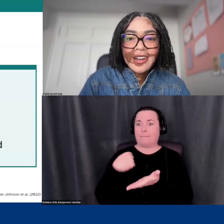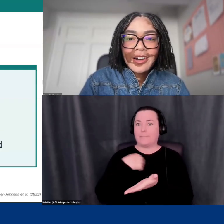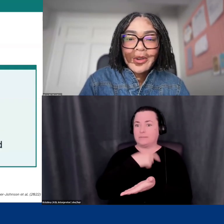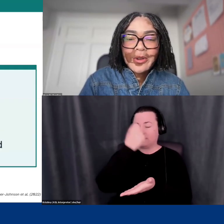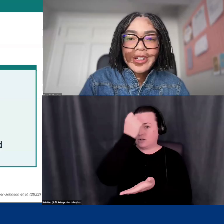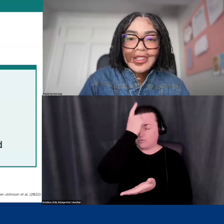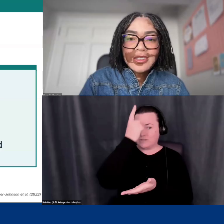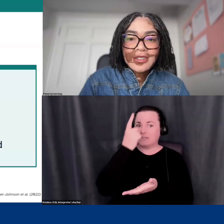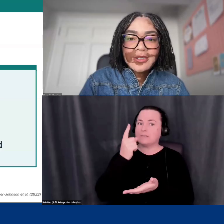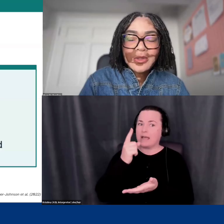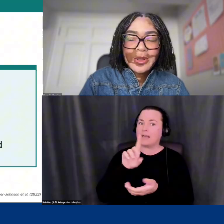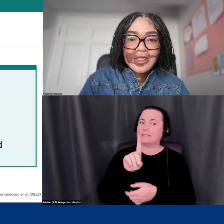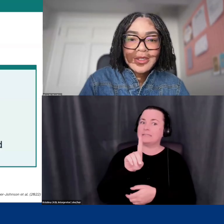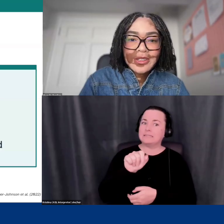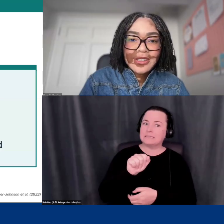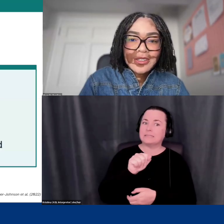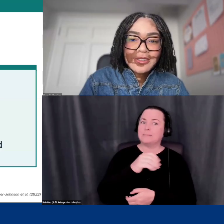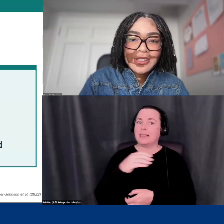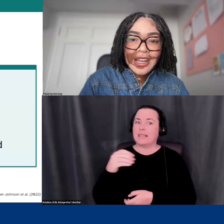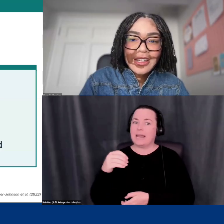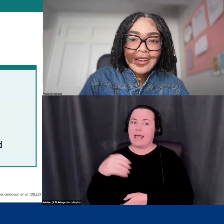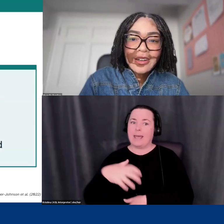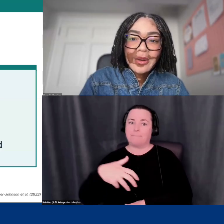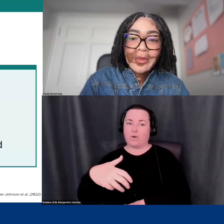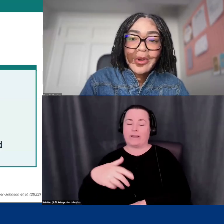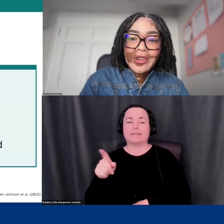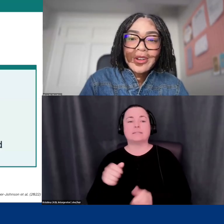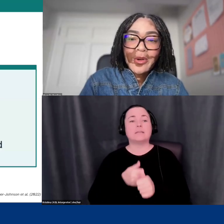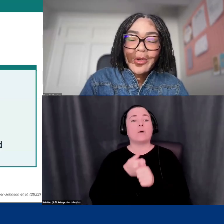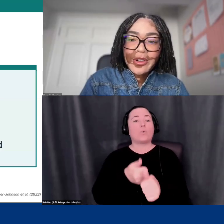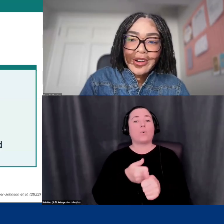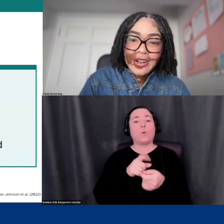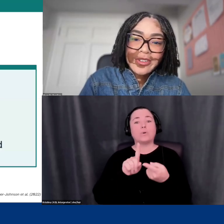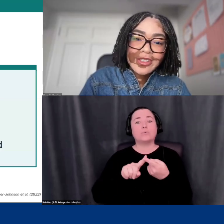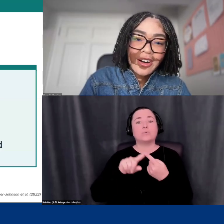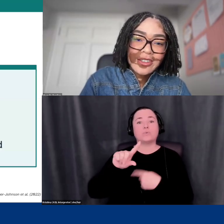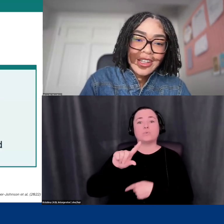According to 2022 data, more than a quarter of adults